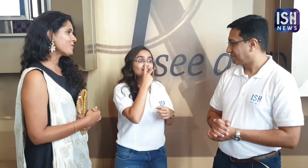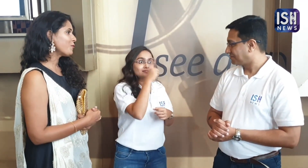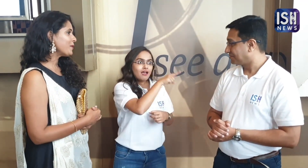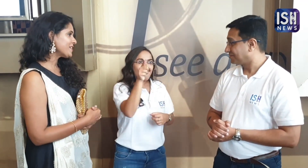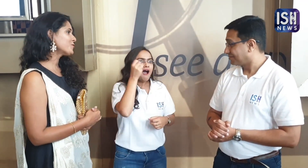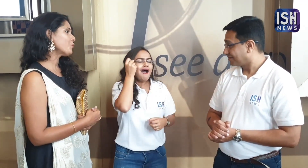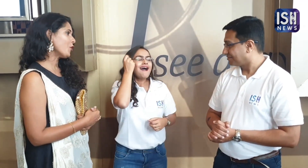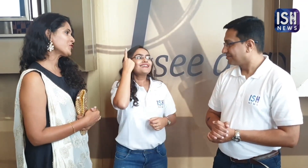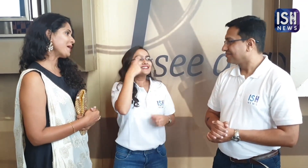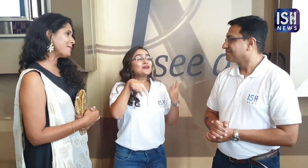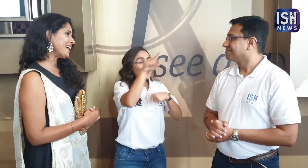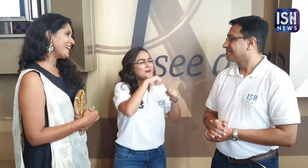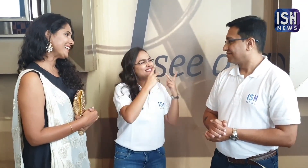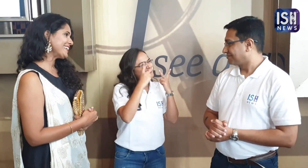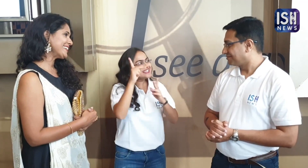Please do watch BABA.